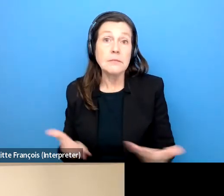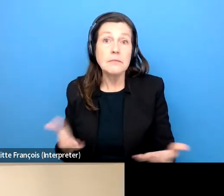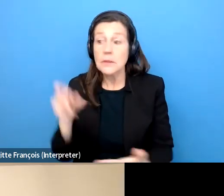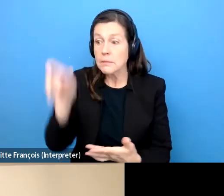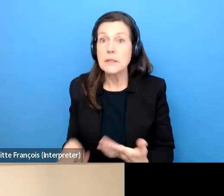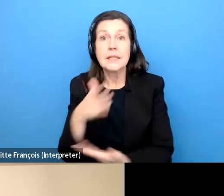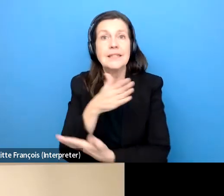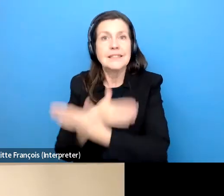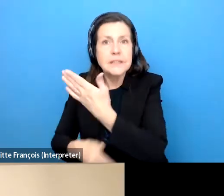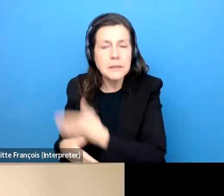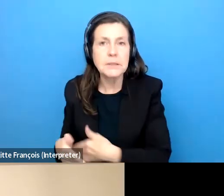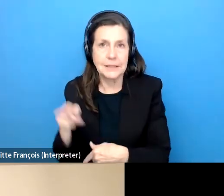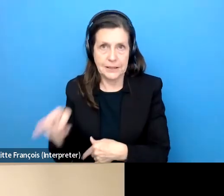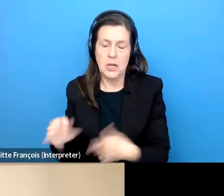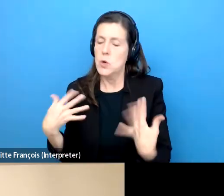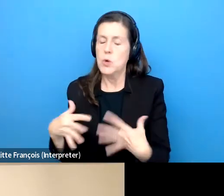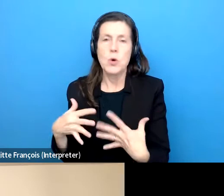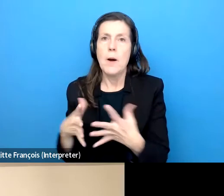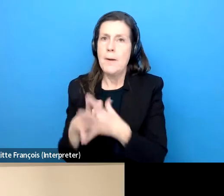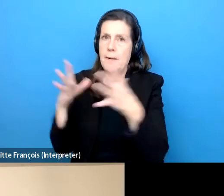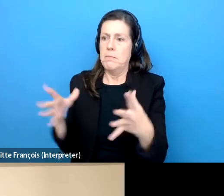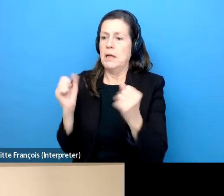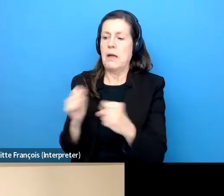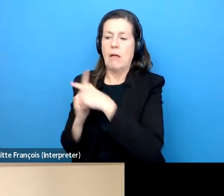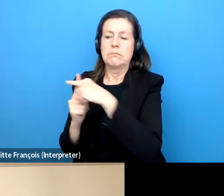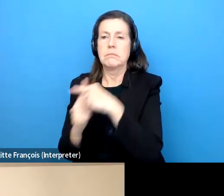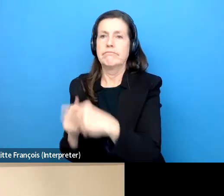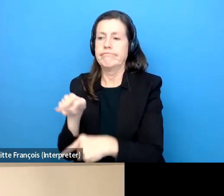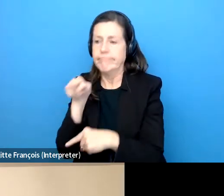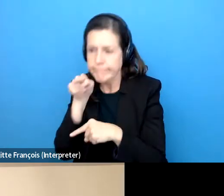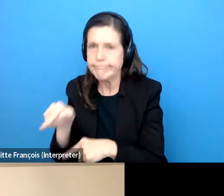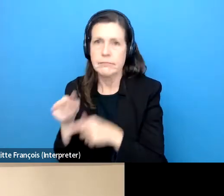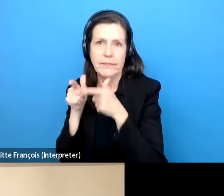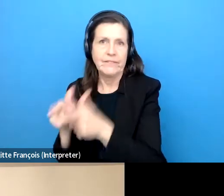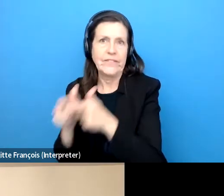as potential victims of trafficking, especially for sexual purposes.